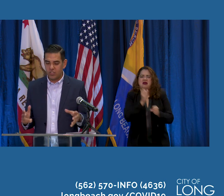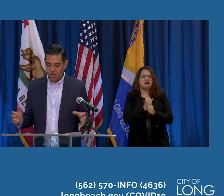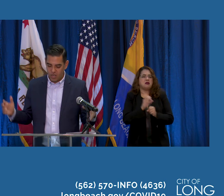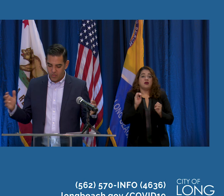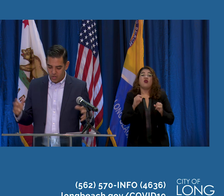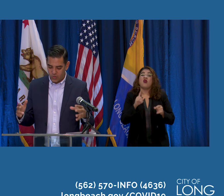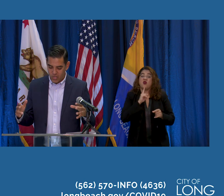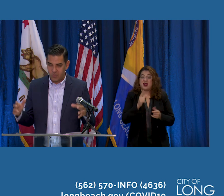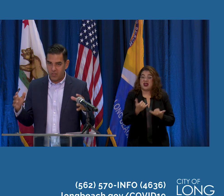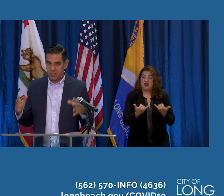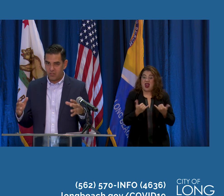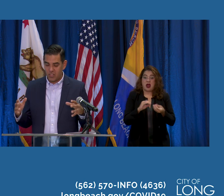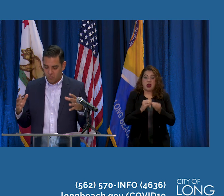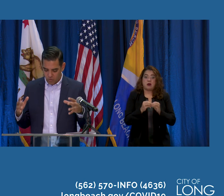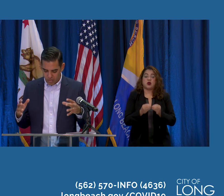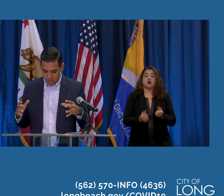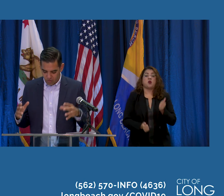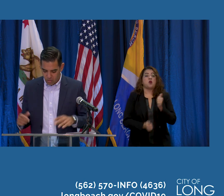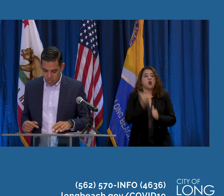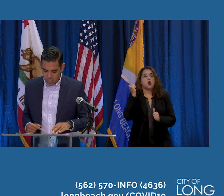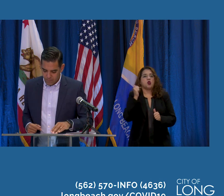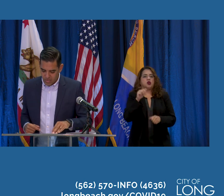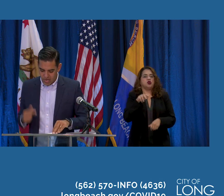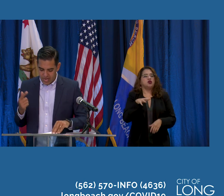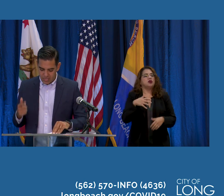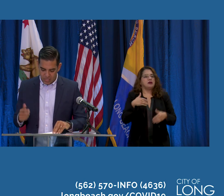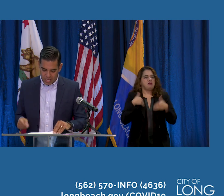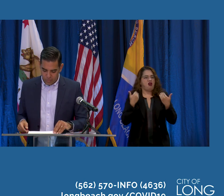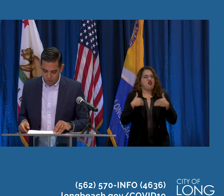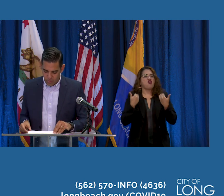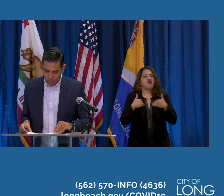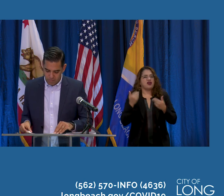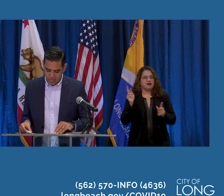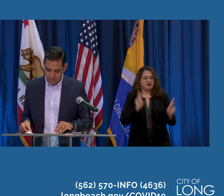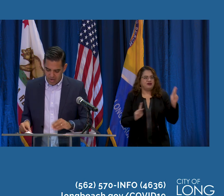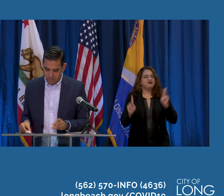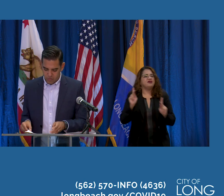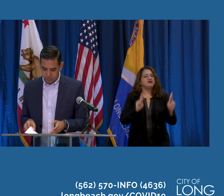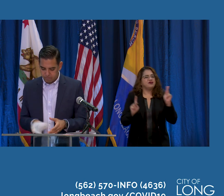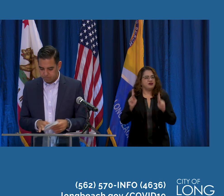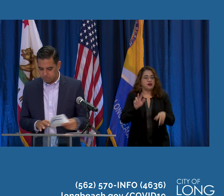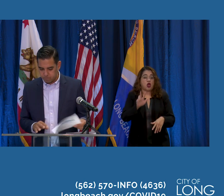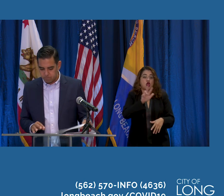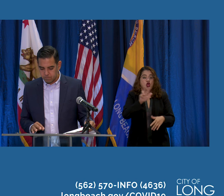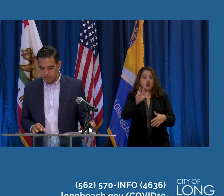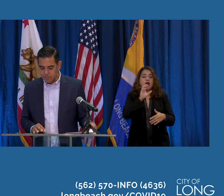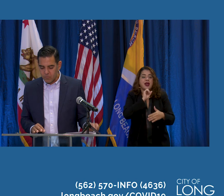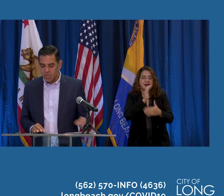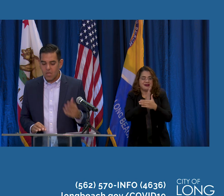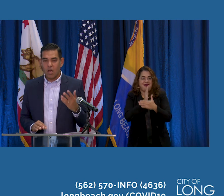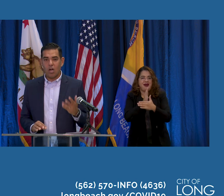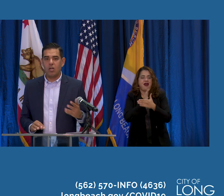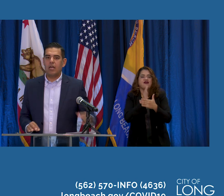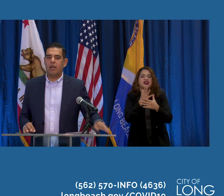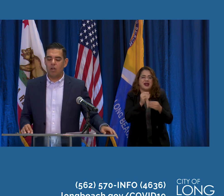that are transmitting the disease more than ever and 33 being the average.